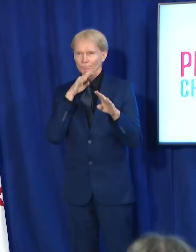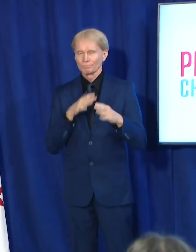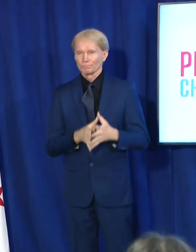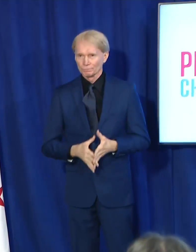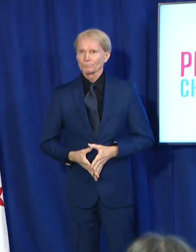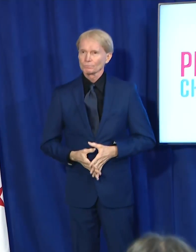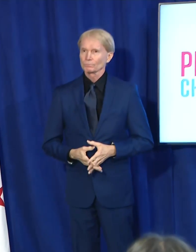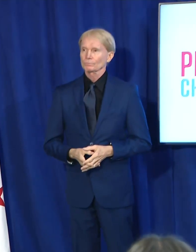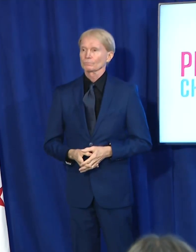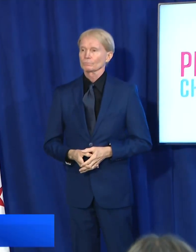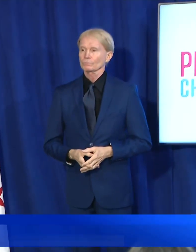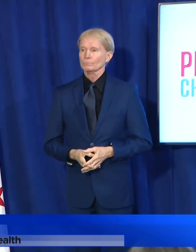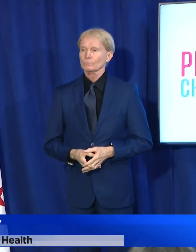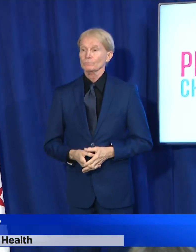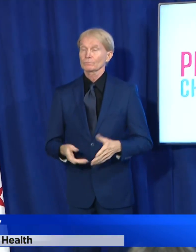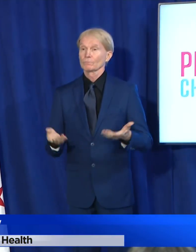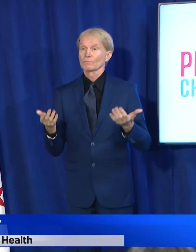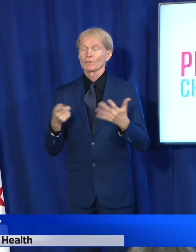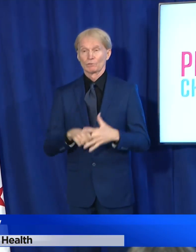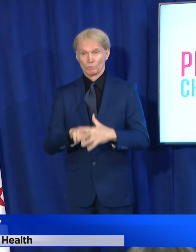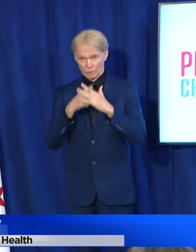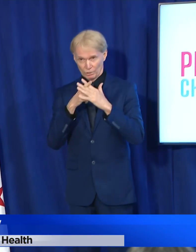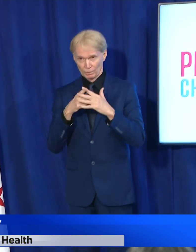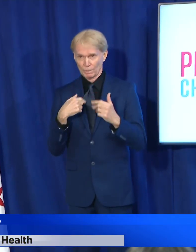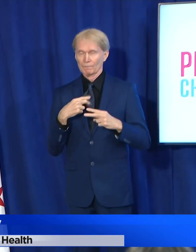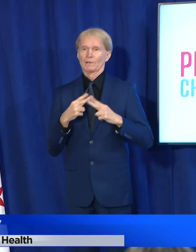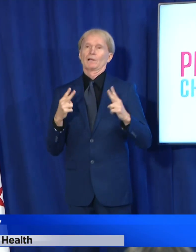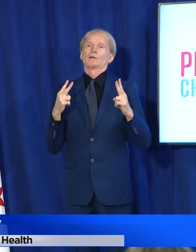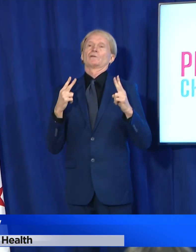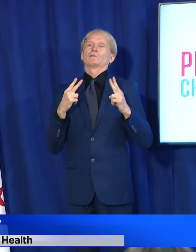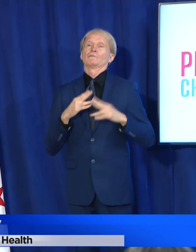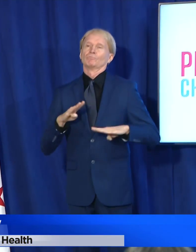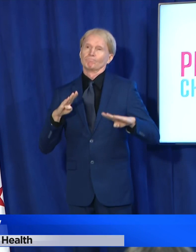NOW SOME VERY ENCOURAGING NEWS IN CHICAGO'S FIGHT AGAINST COVID-19 FROM THE CITY'S TOP